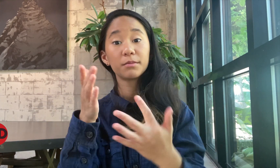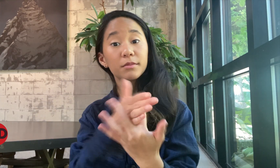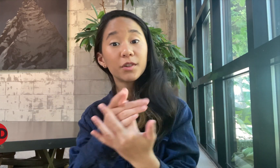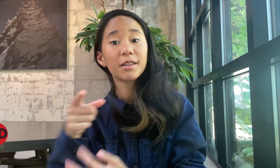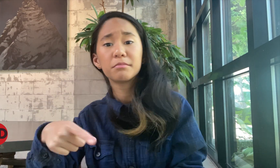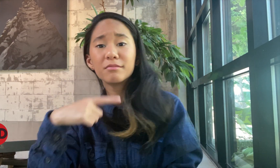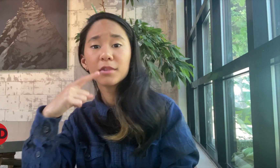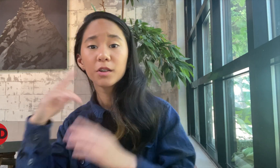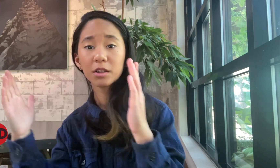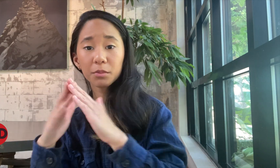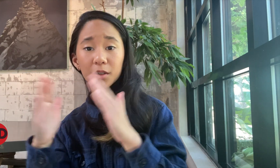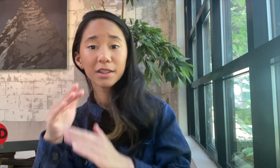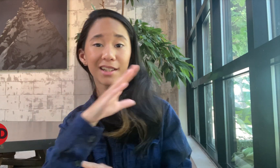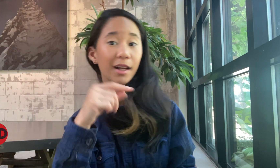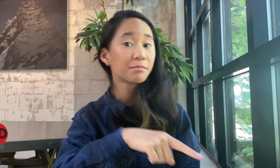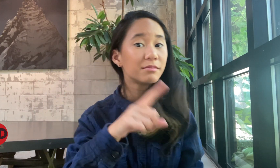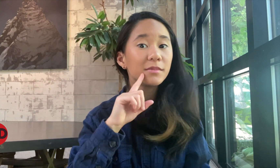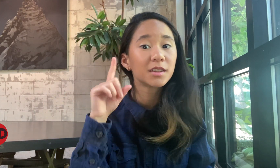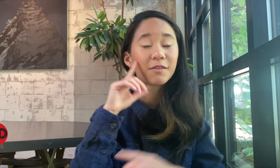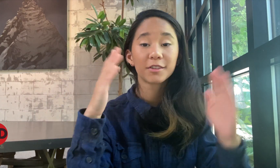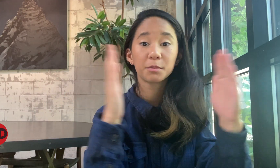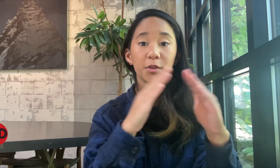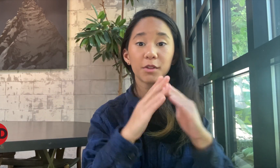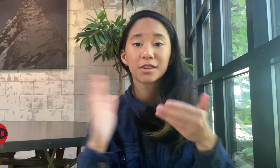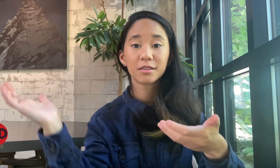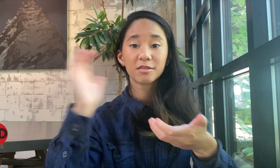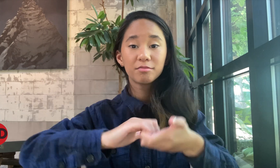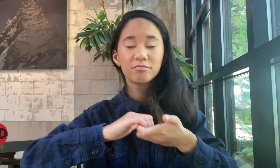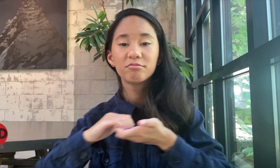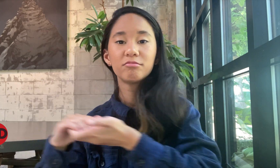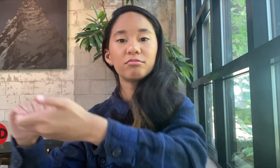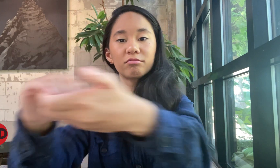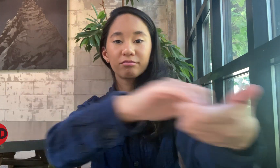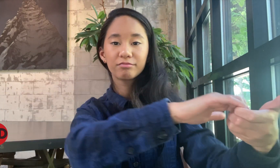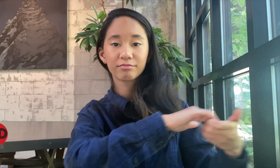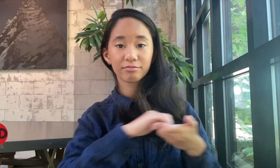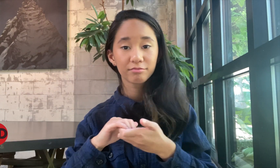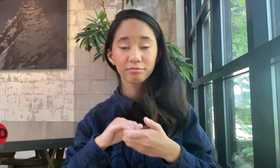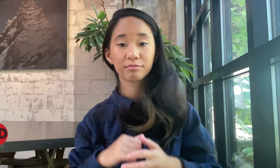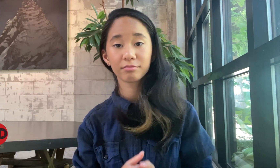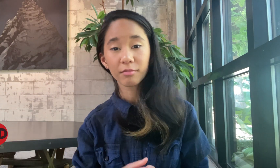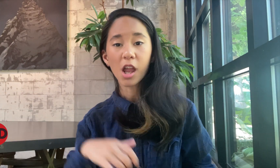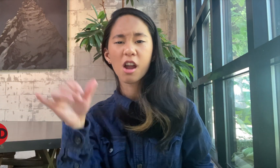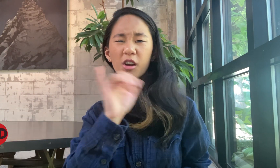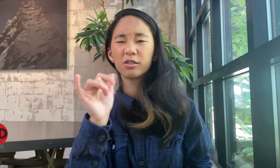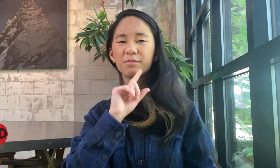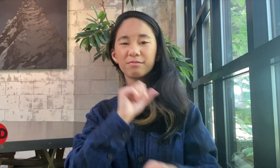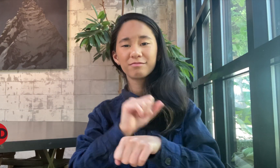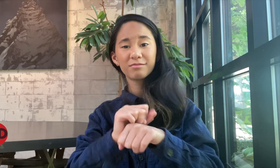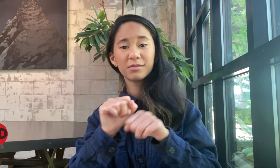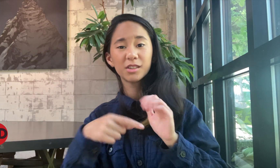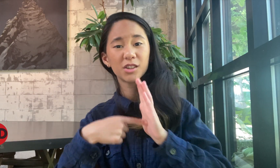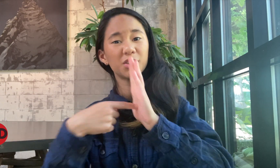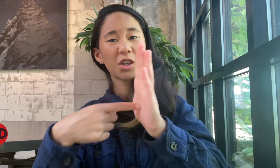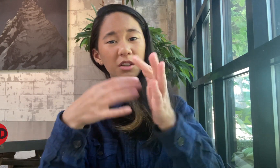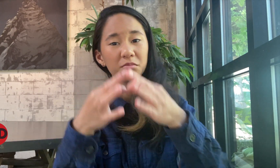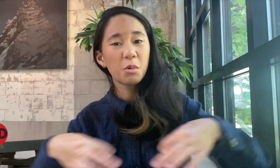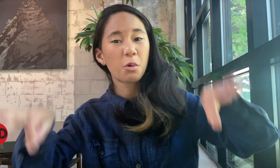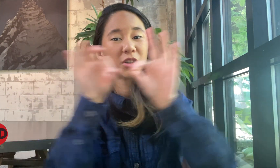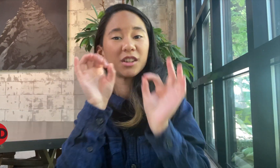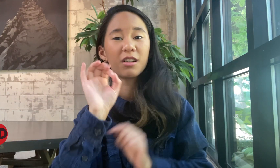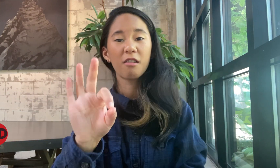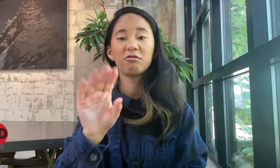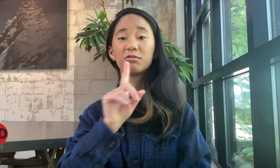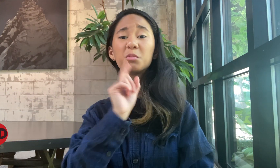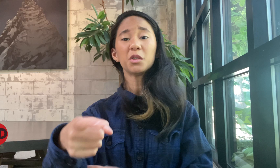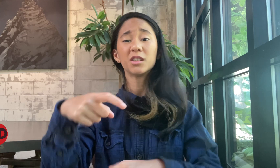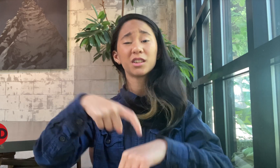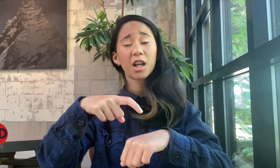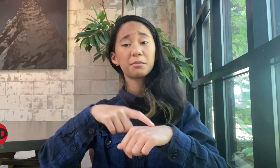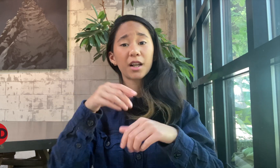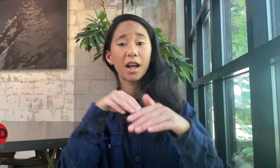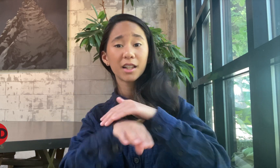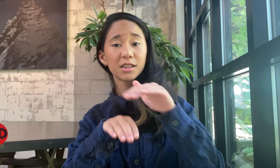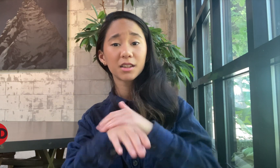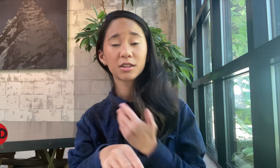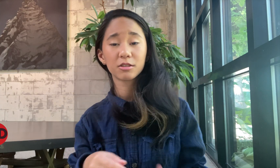for Deaf individuals like me. Also, it showed the importance of real time access.